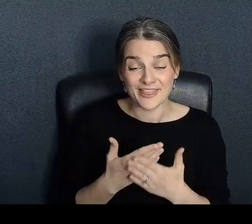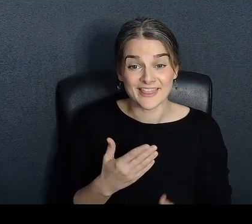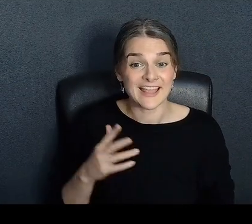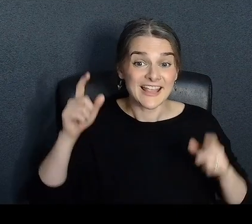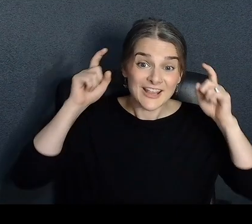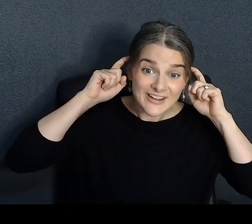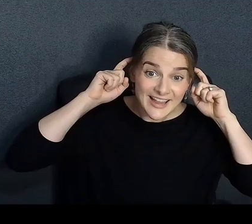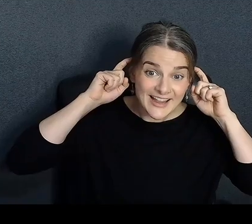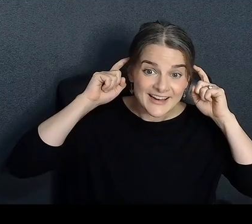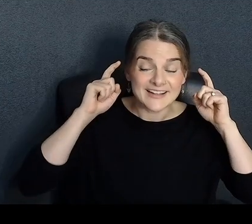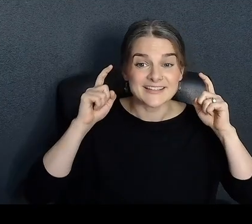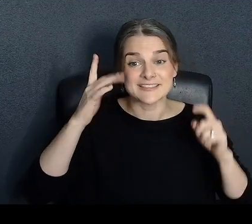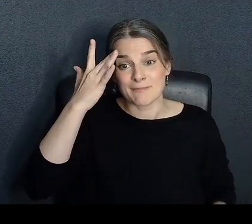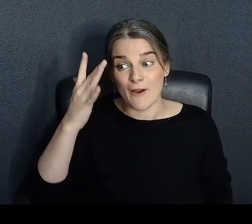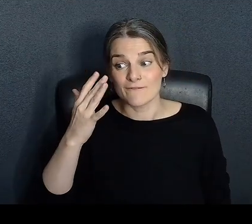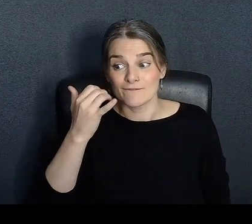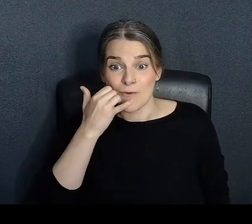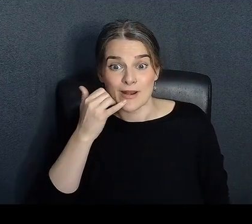Not all of them, but there's a lot of them.